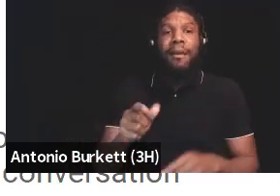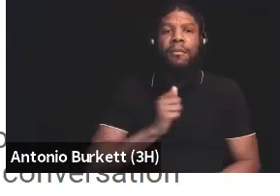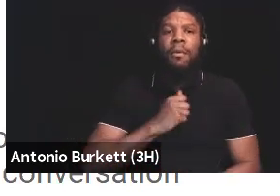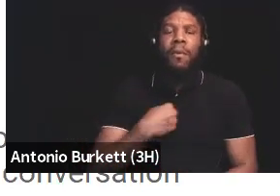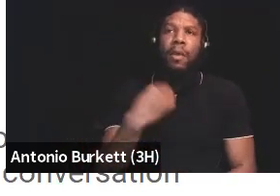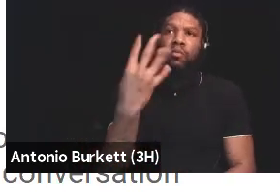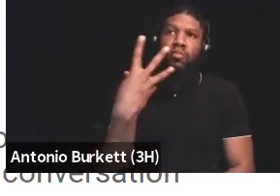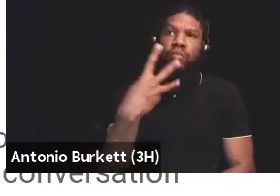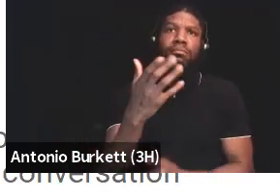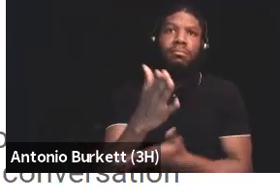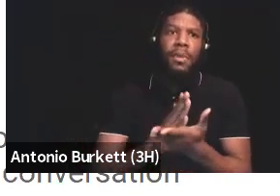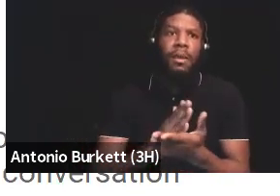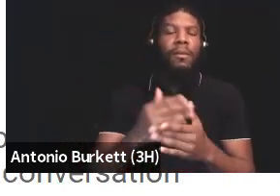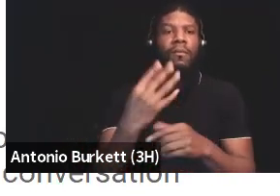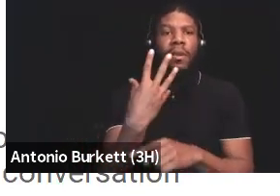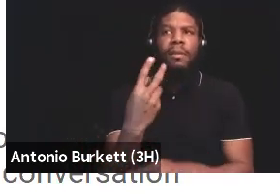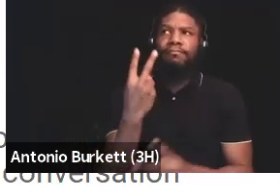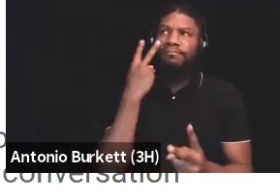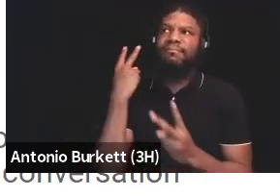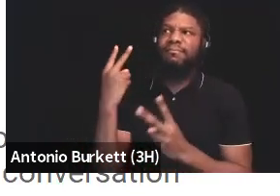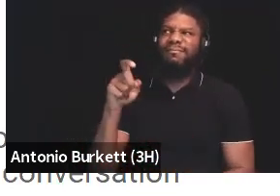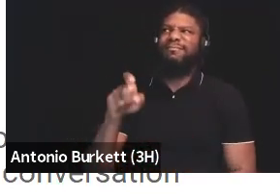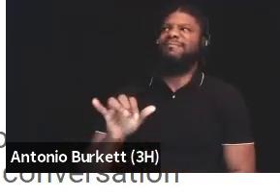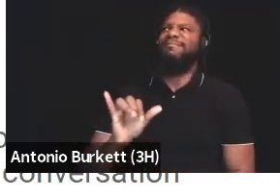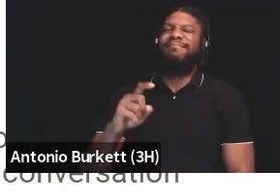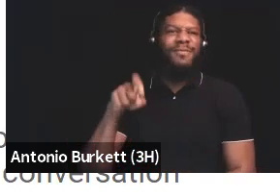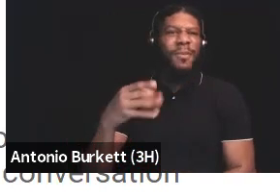to be better, but there's something there for them so students are aware of the resources.